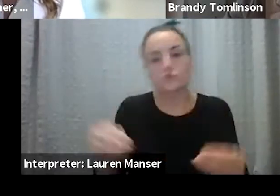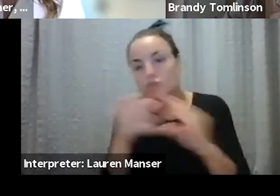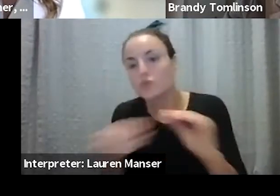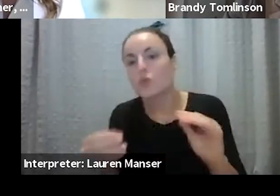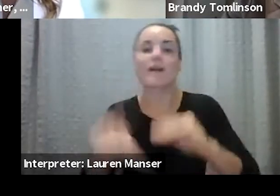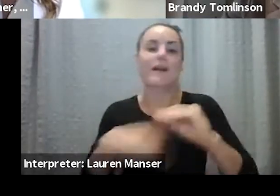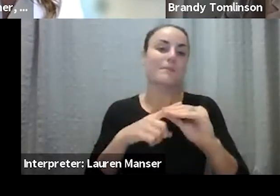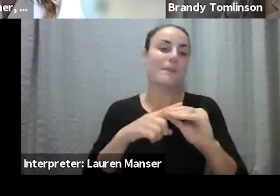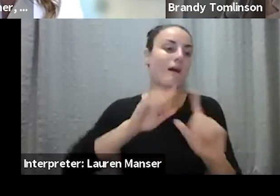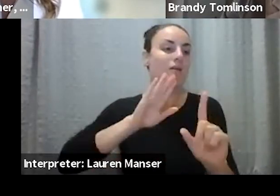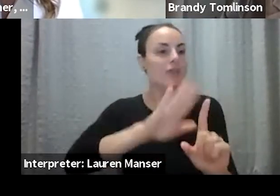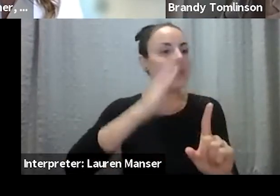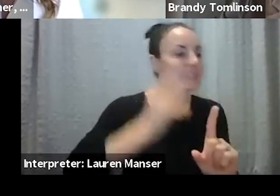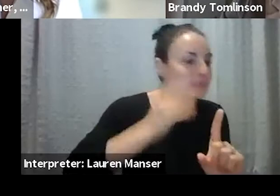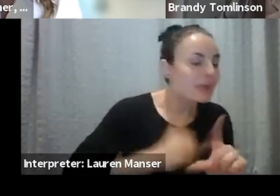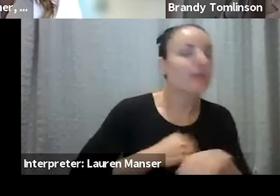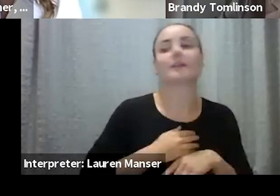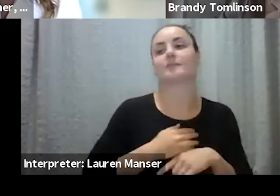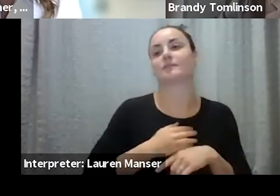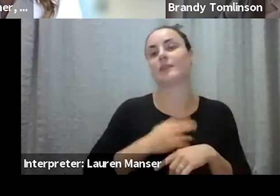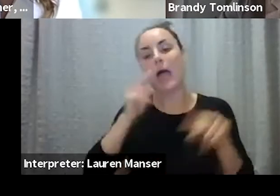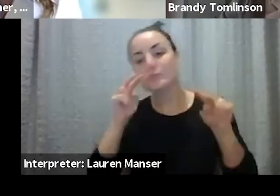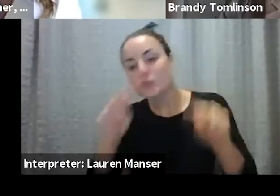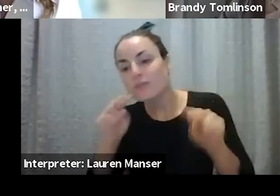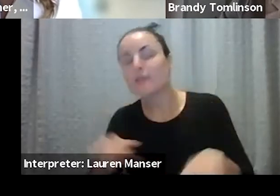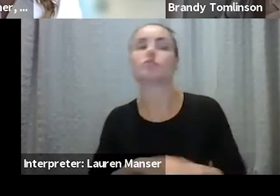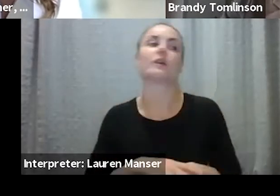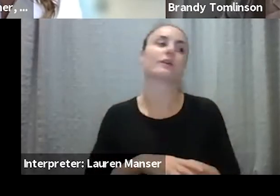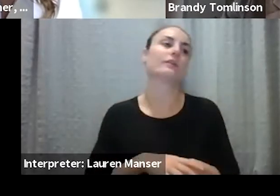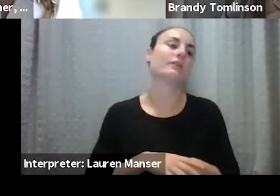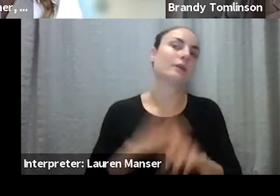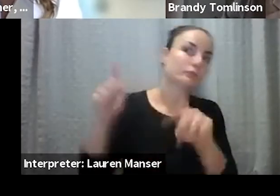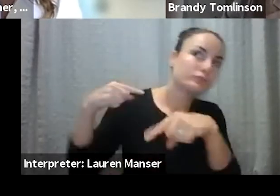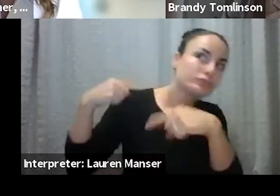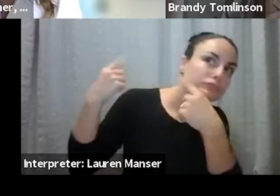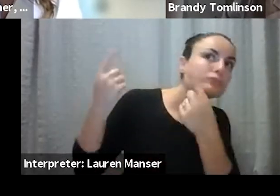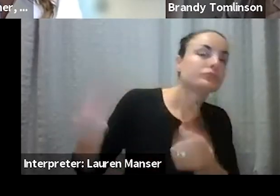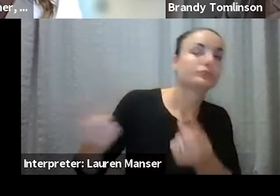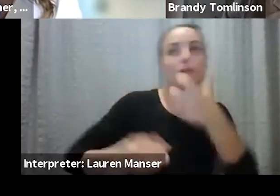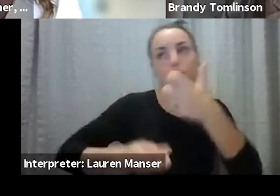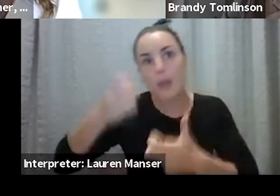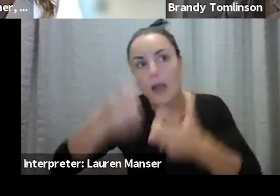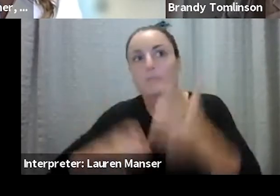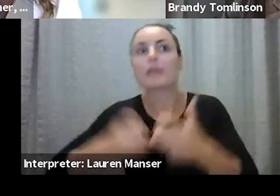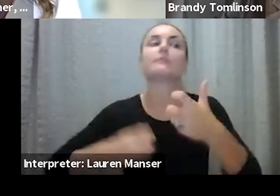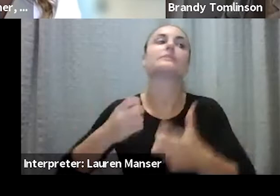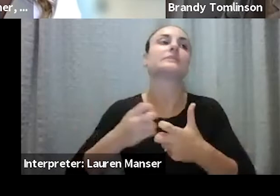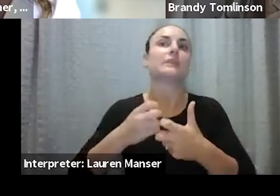observations and recommendations surrounding the issues of disclosing one's disabilities to an employer.